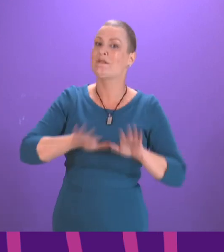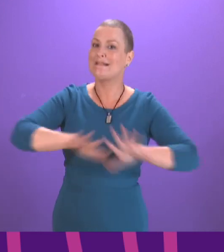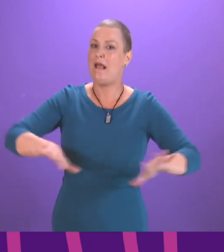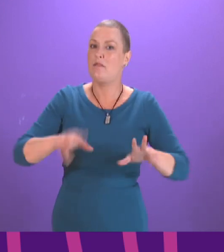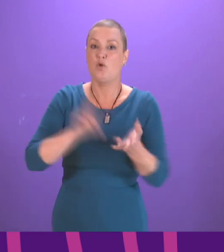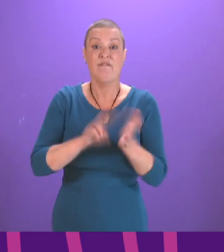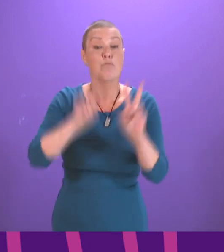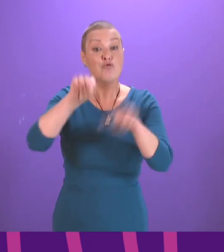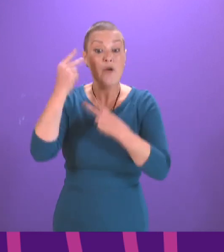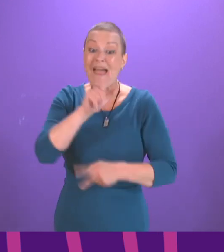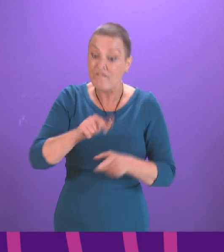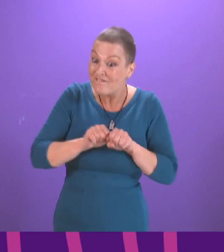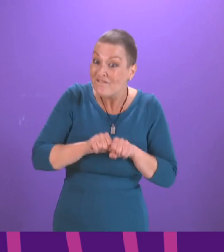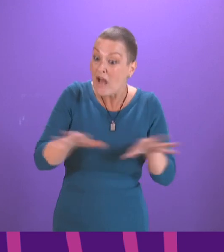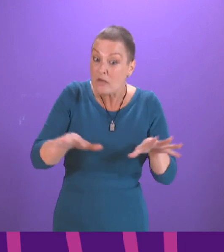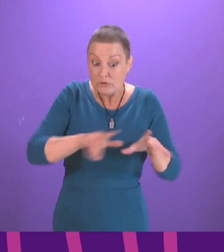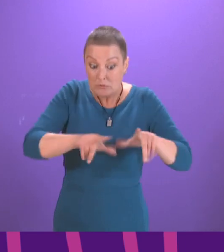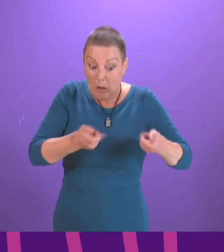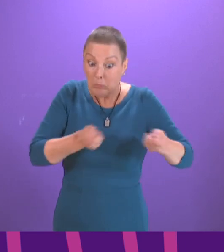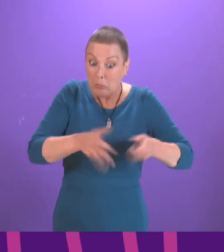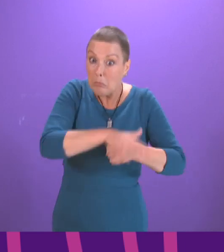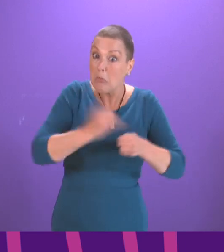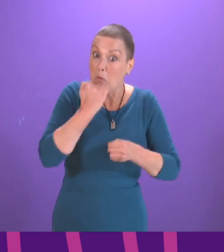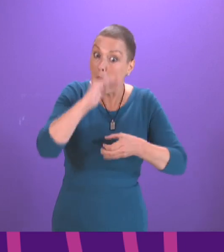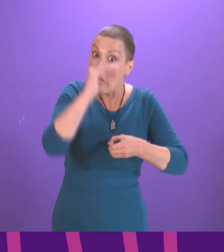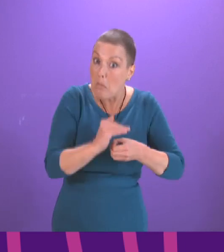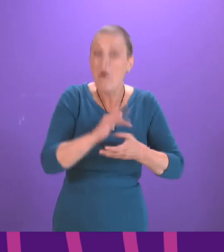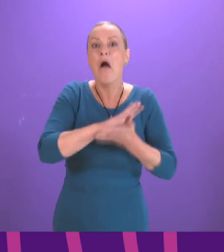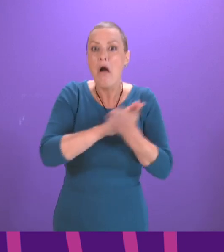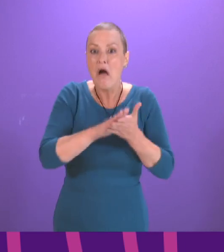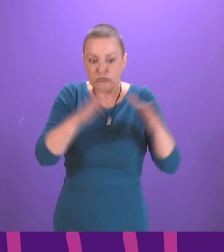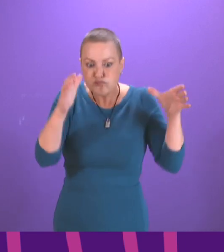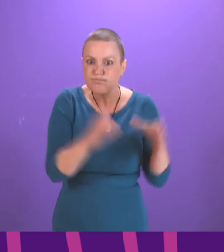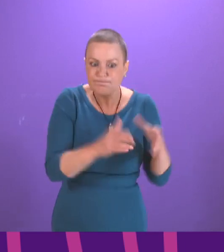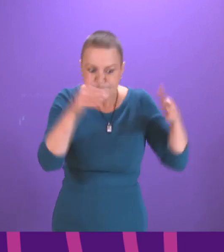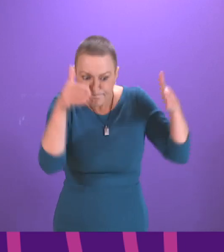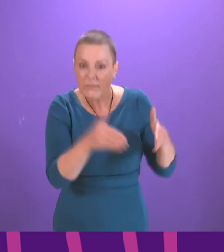November review. If the virus remains controlled in those areas, I am hopeful that we will be able to lift the restriction then.